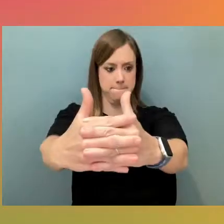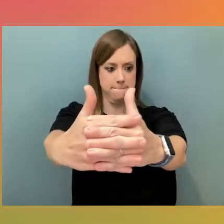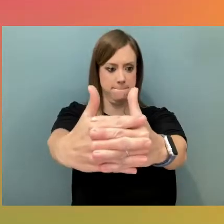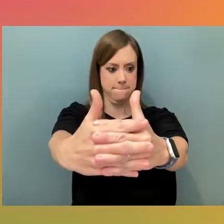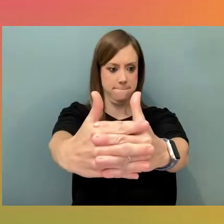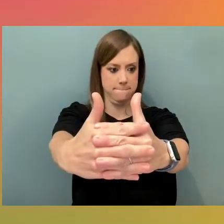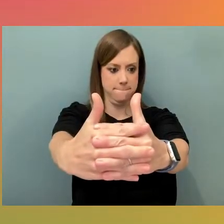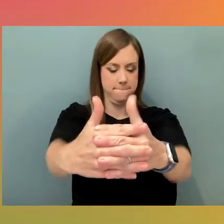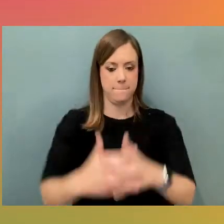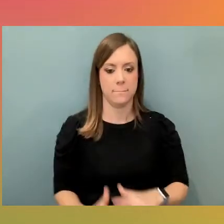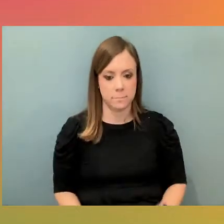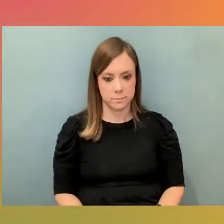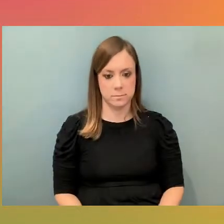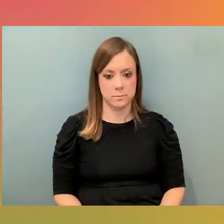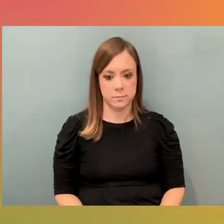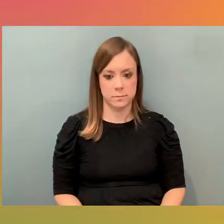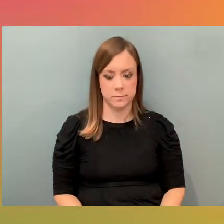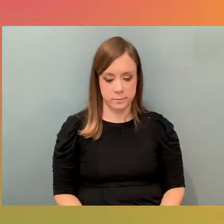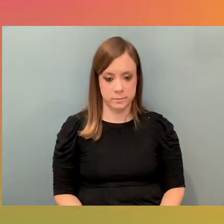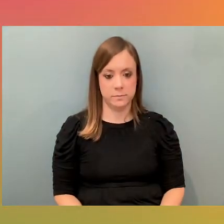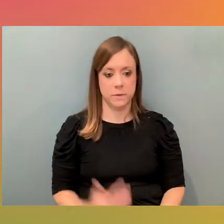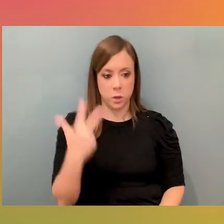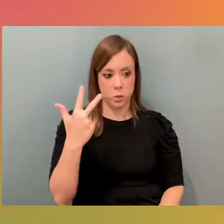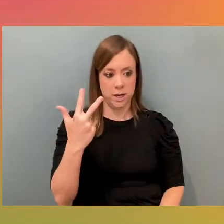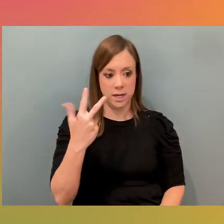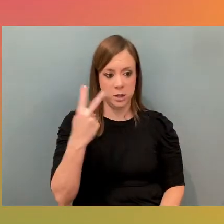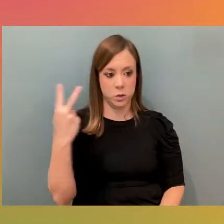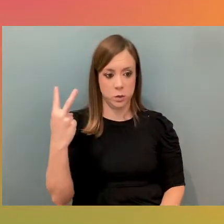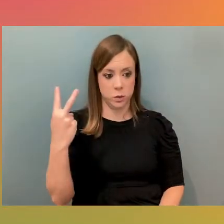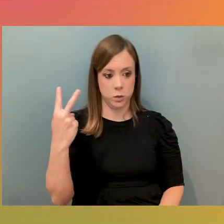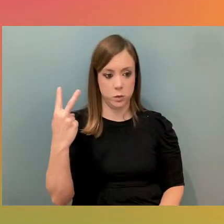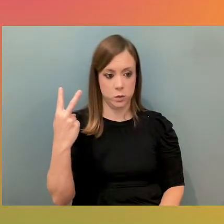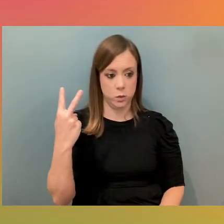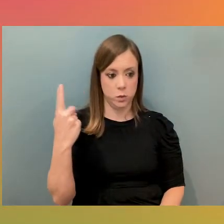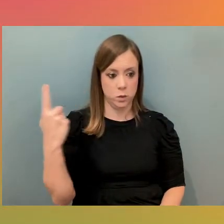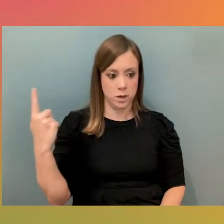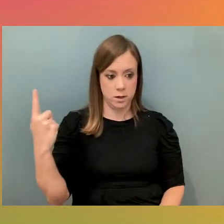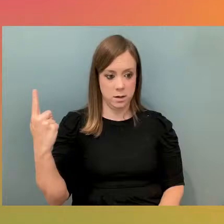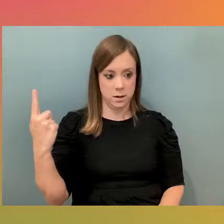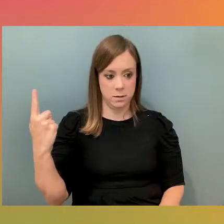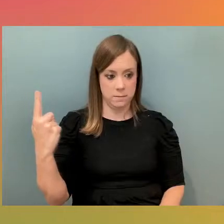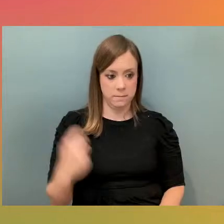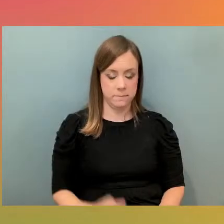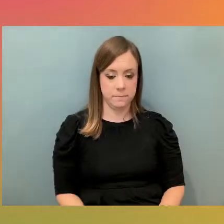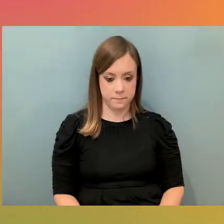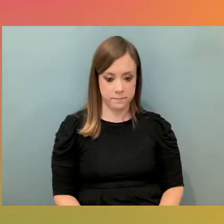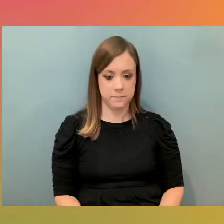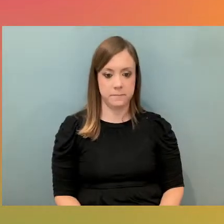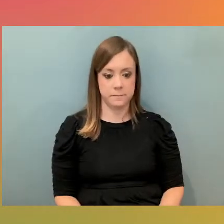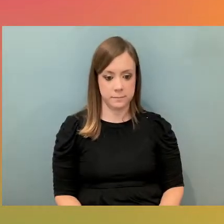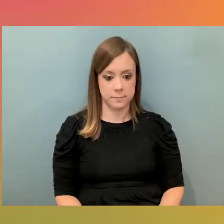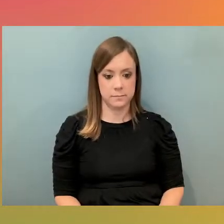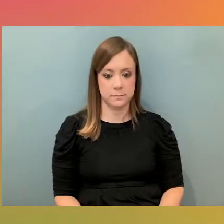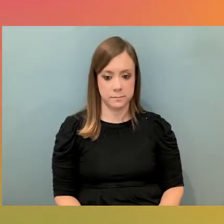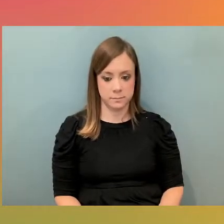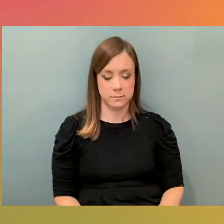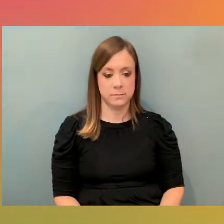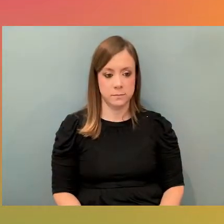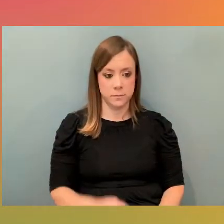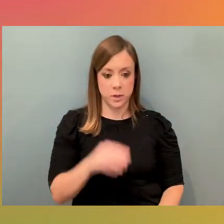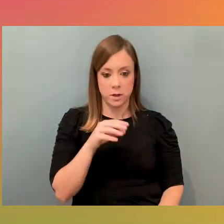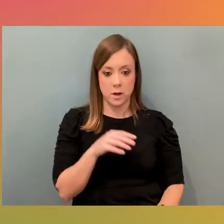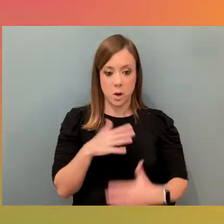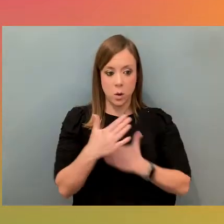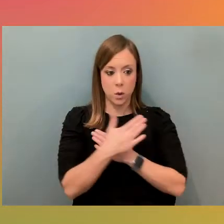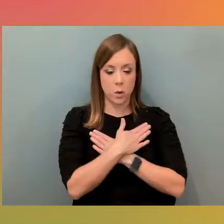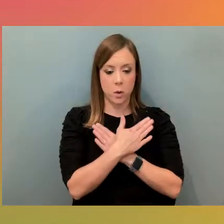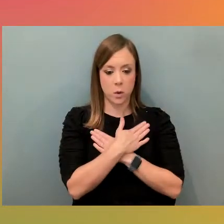YOUR BACK AND PUNCH THAT FIST